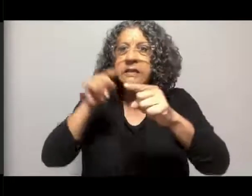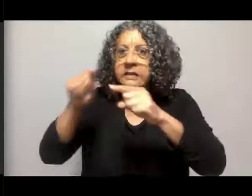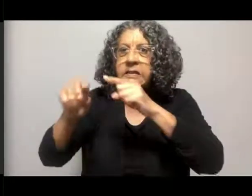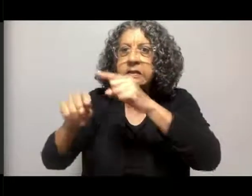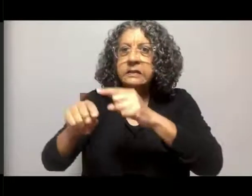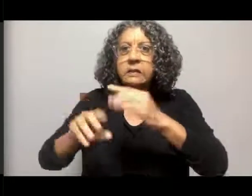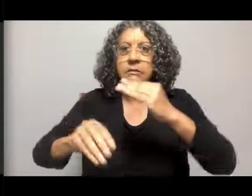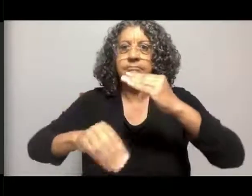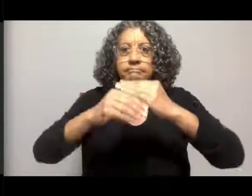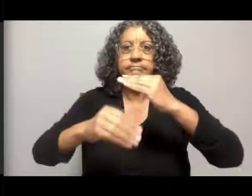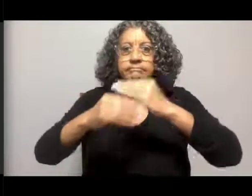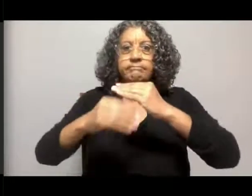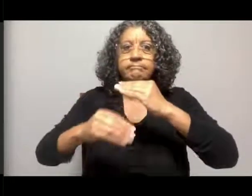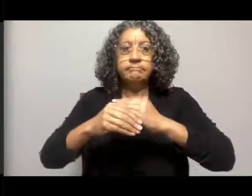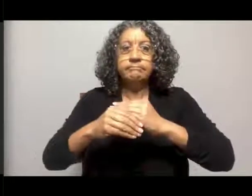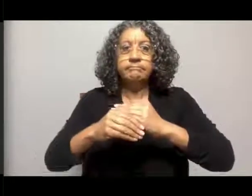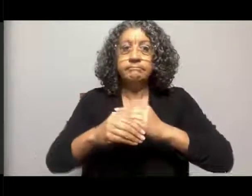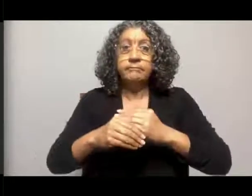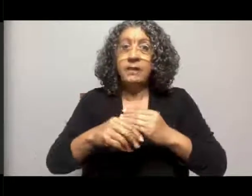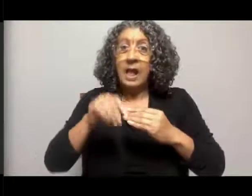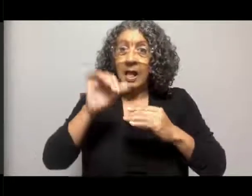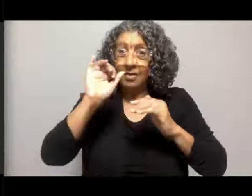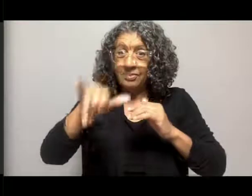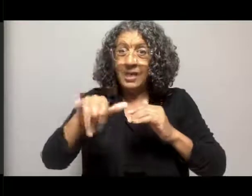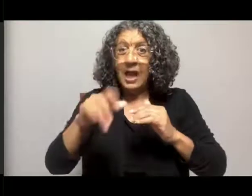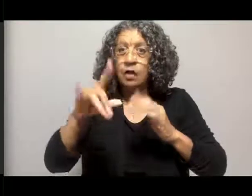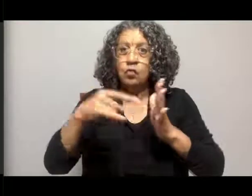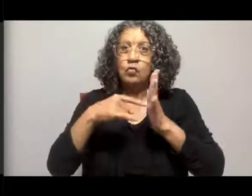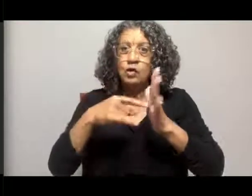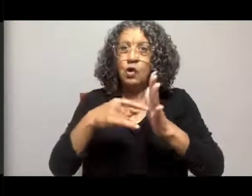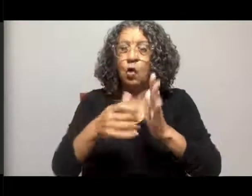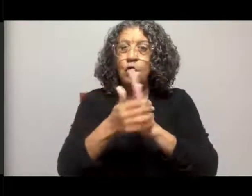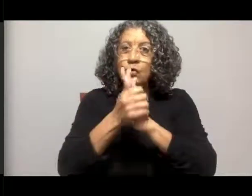and think about all the things you did and add them to your resume